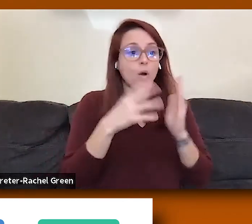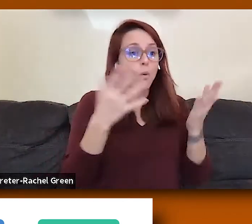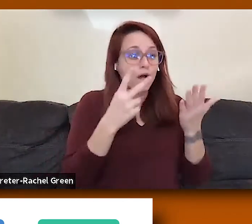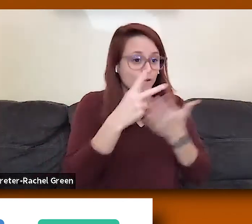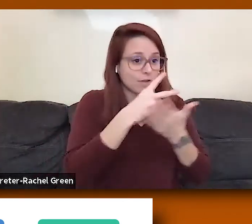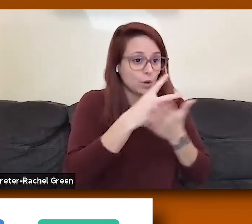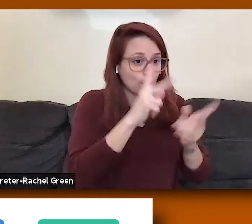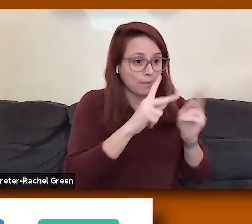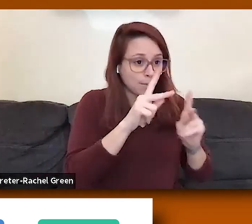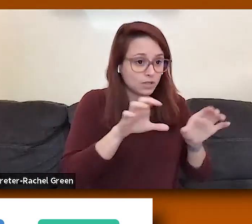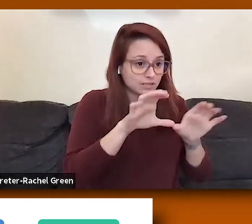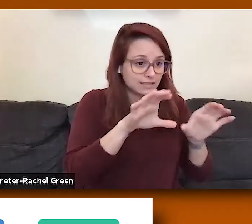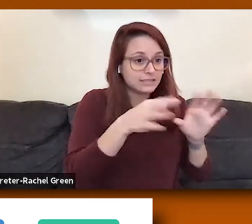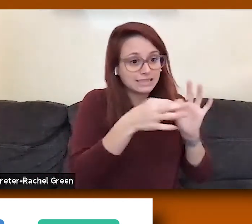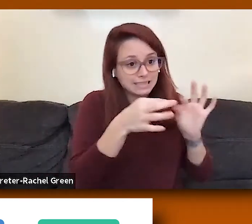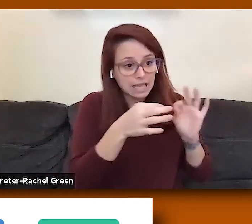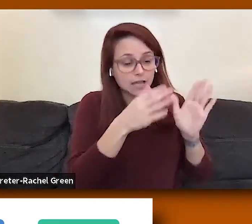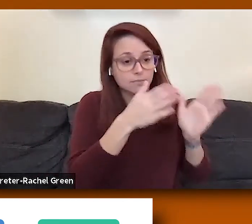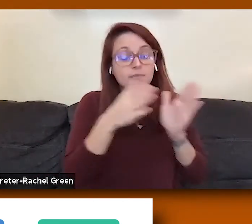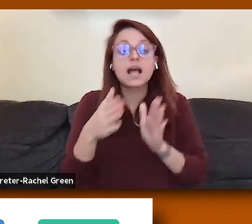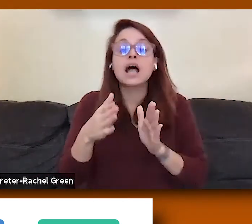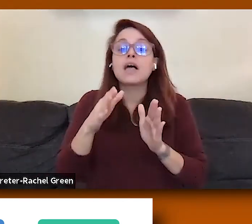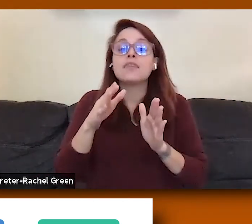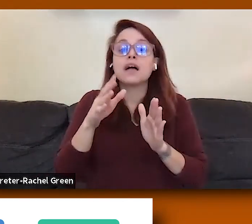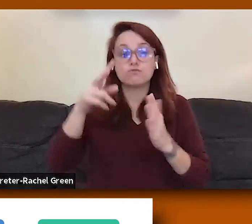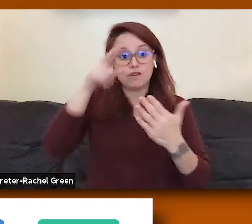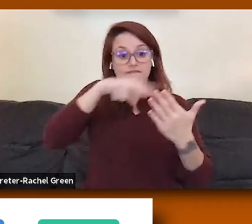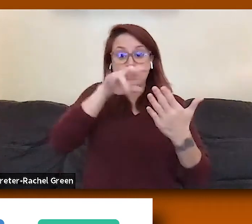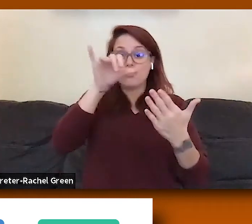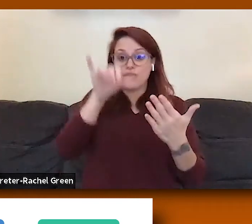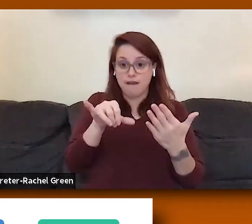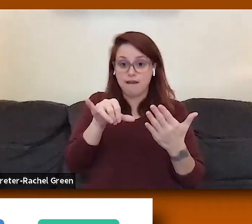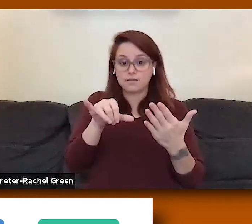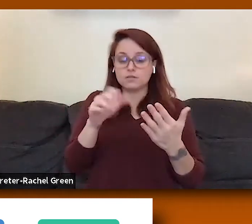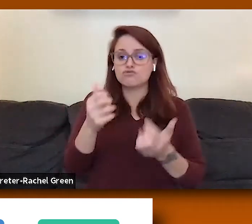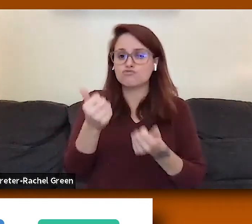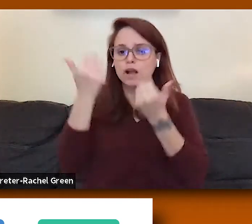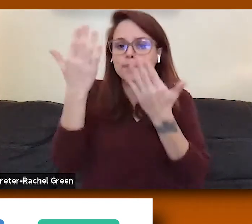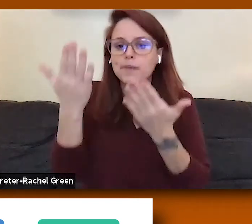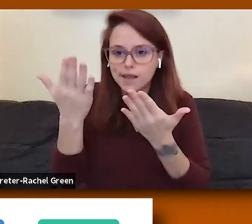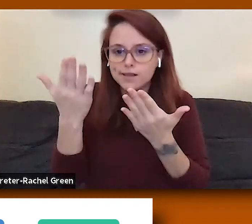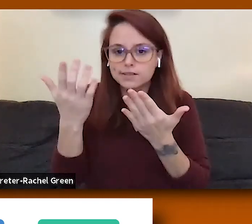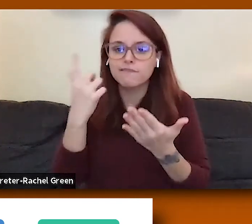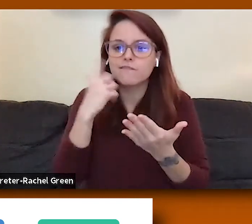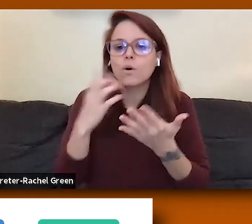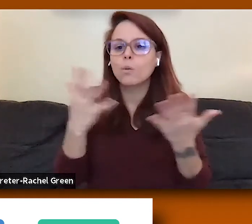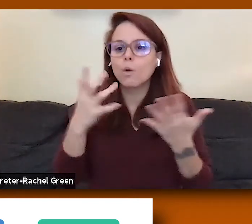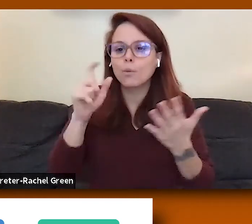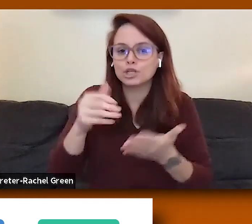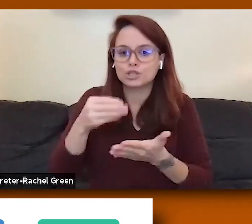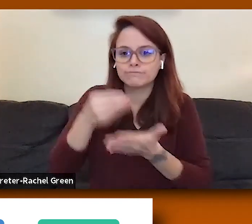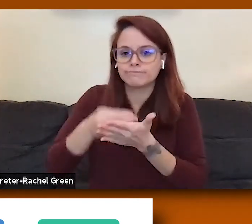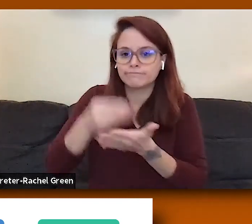and they make recommendations of what they think the funding decision should be,